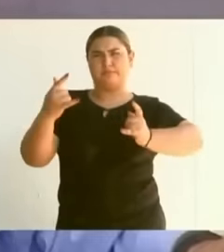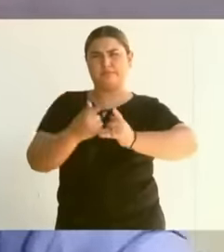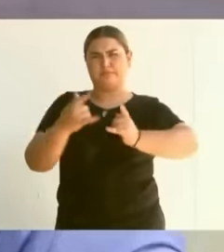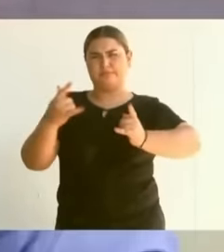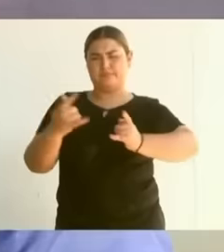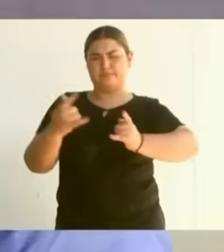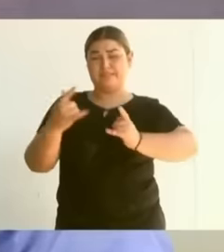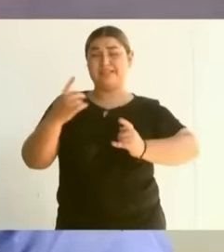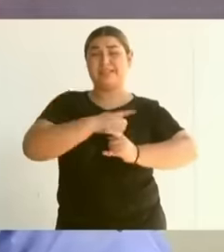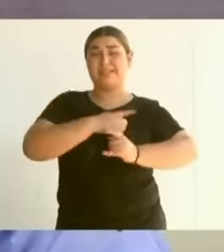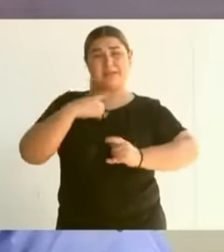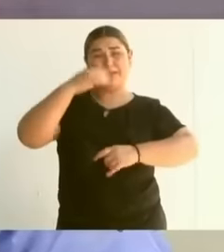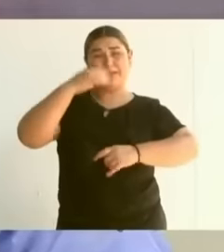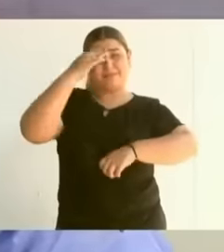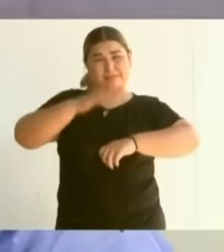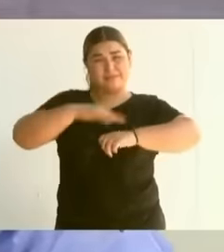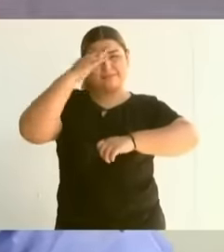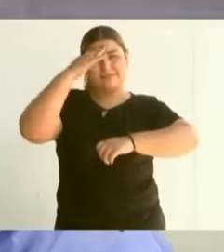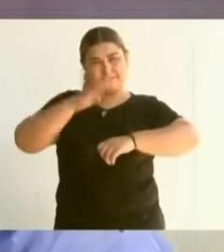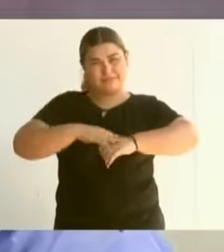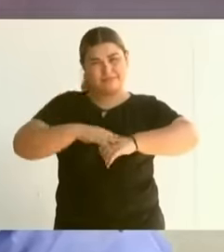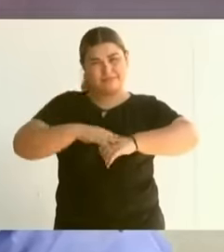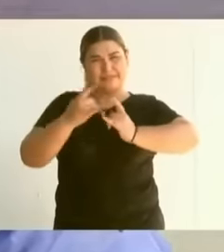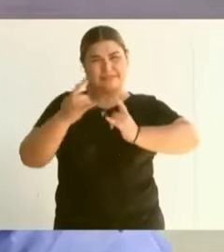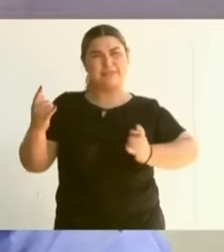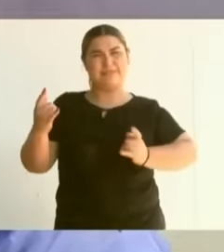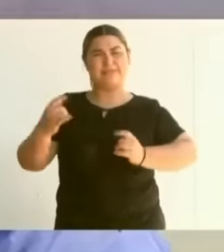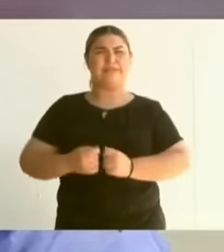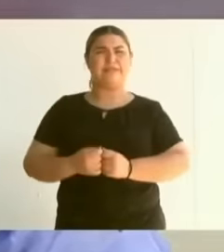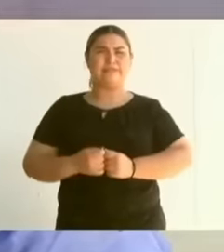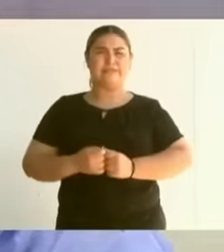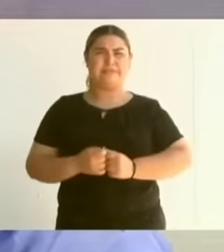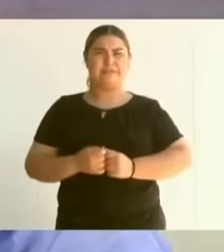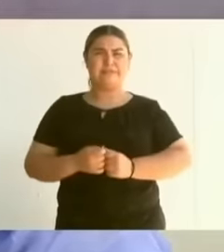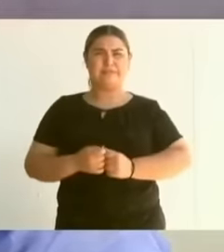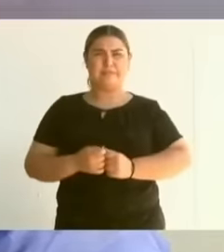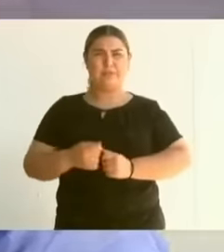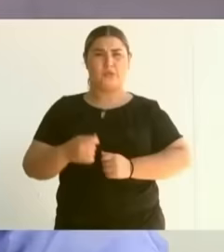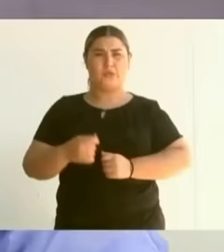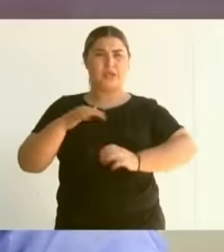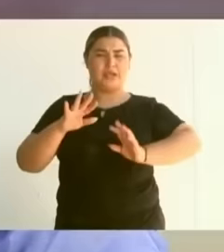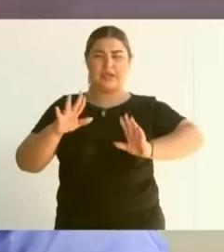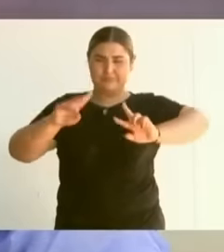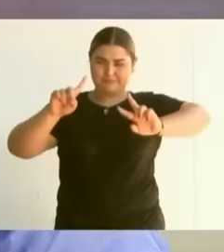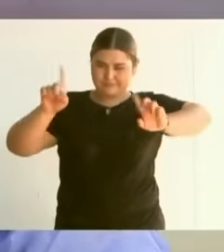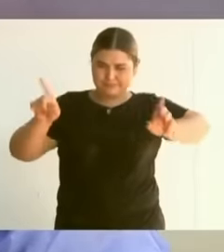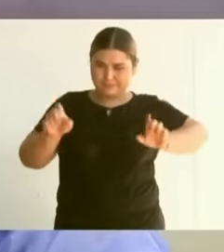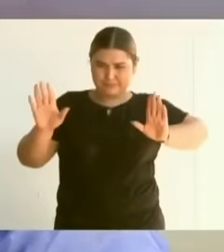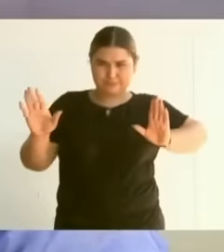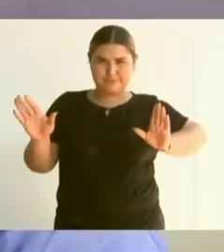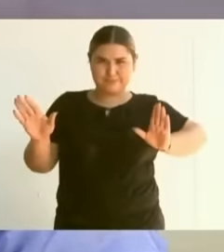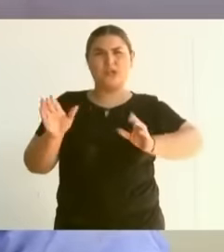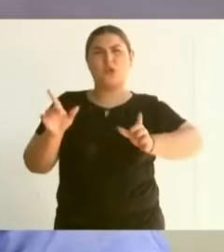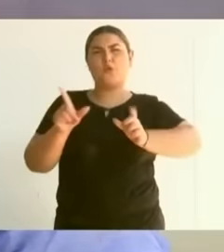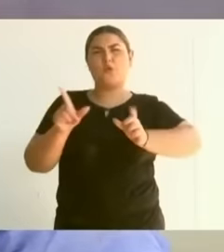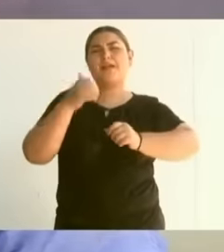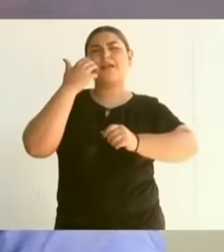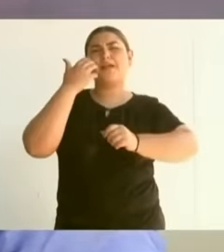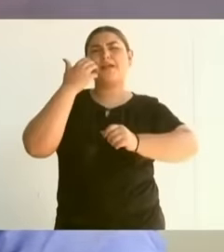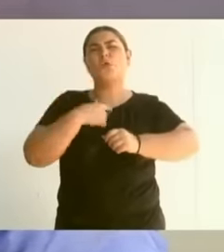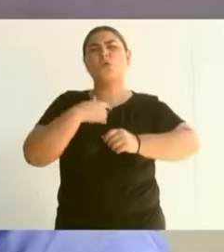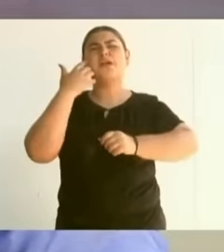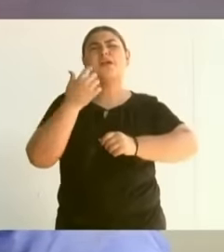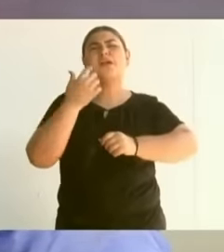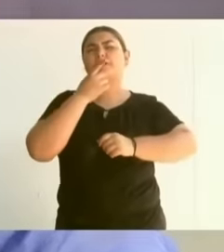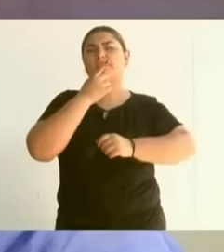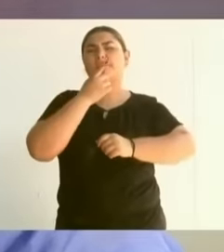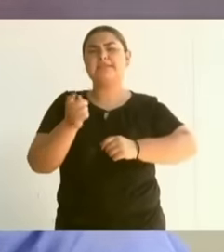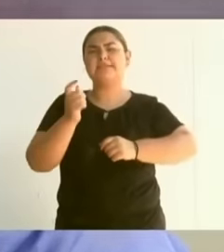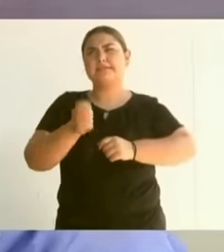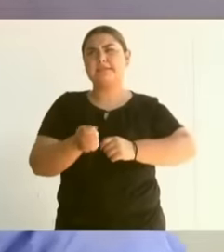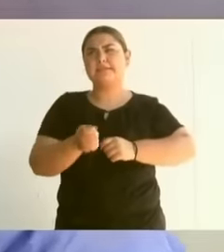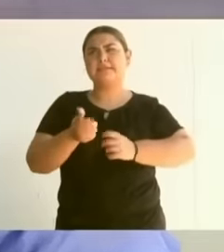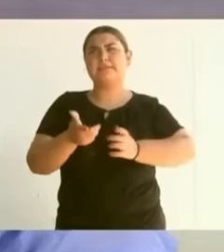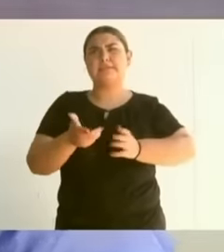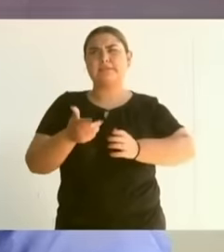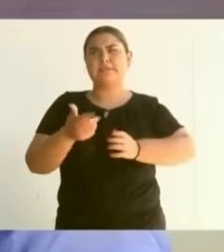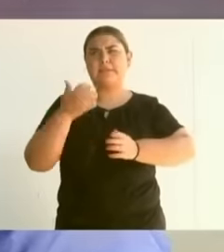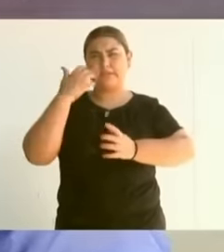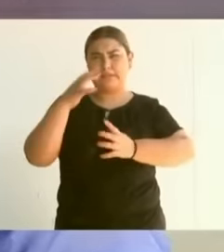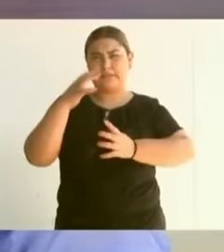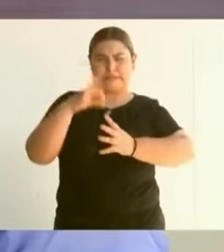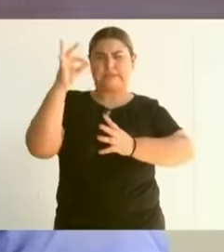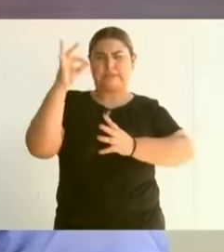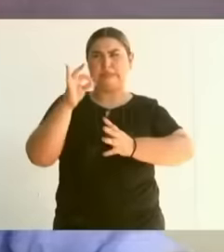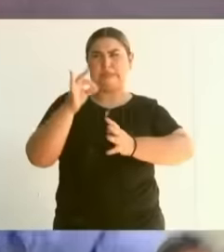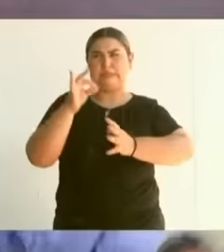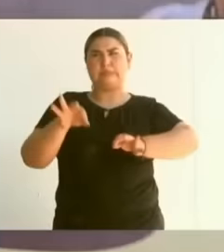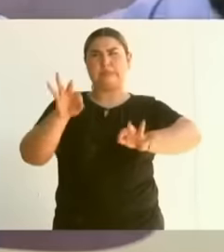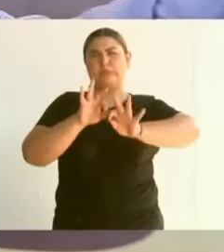Now I am closing the parenthesis because what I wanted to highlight is that since